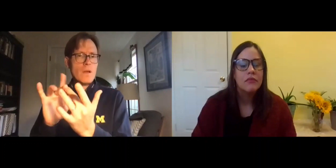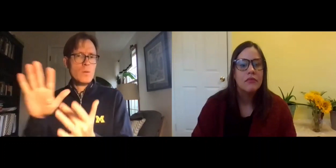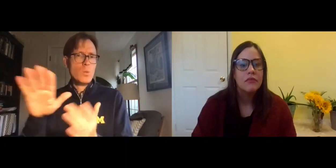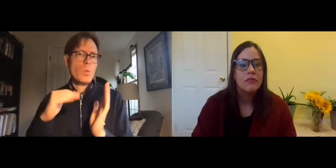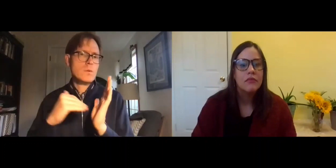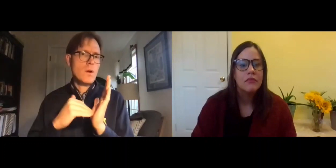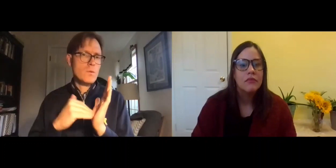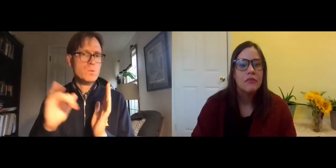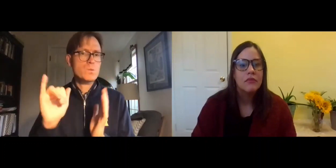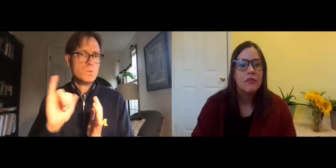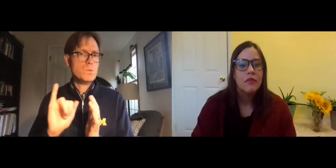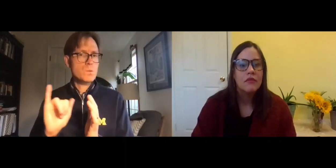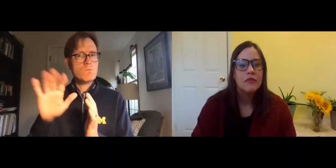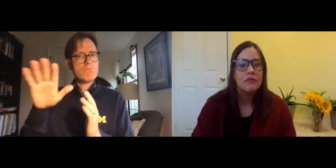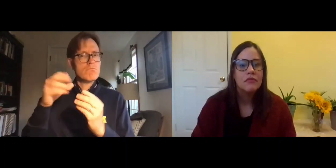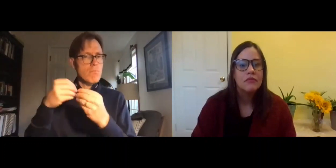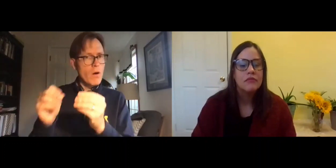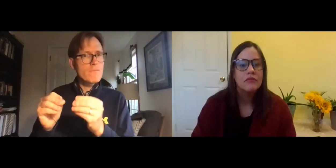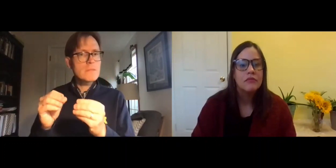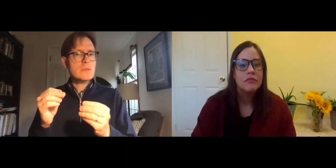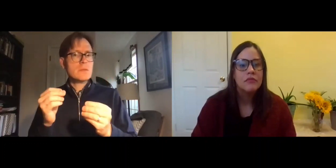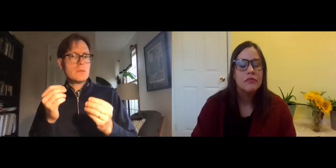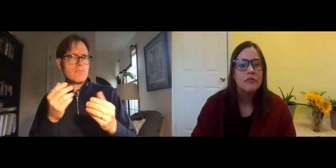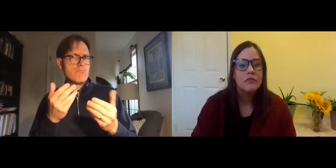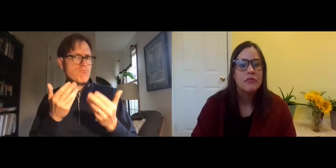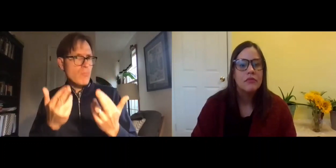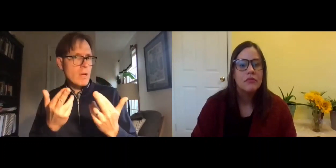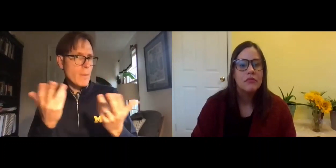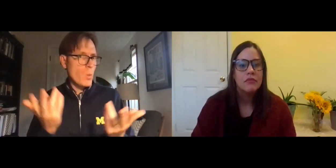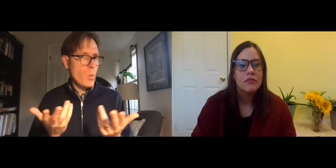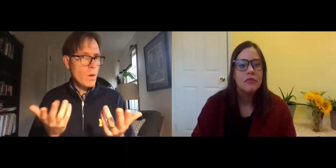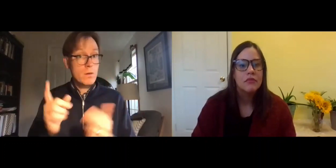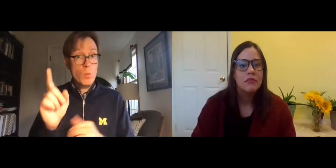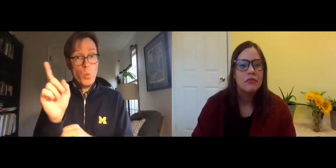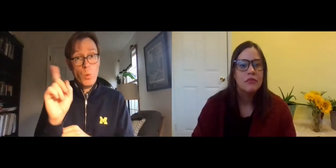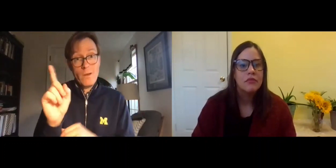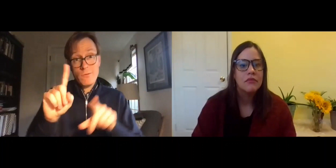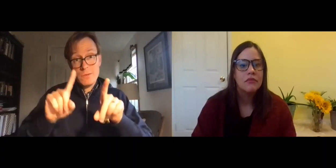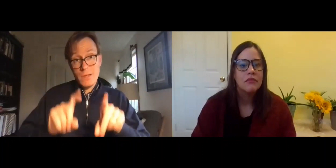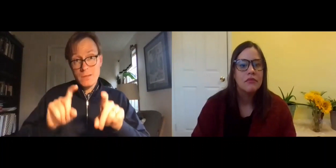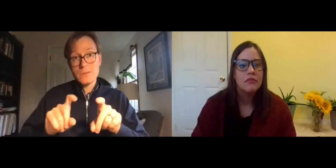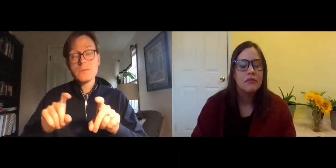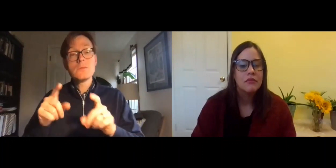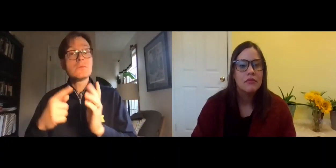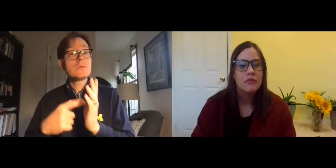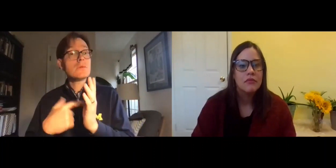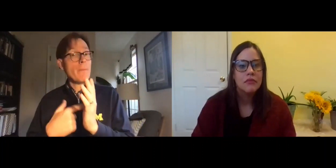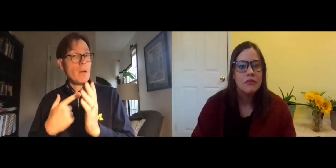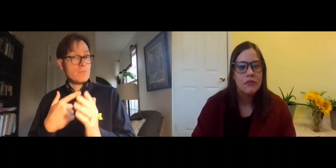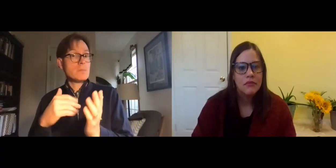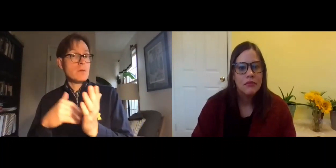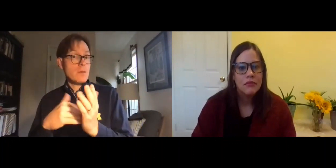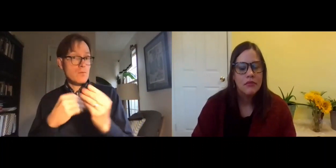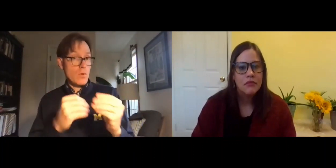But always feel free to contact your doctor. That's probably the most important step; contact your doctor's office and see what their recommendation is.